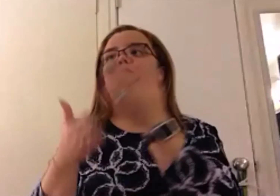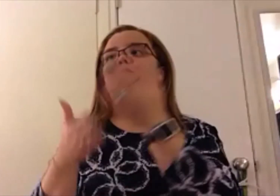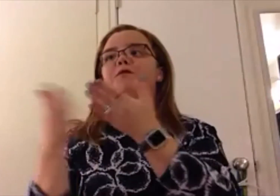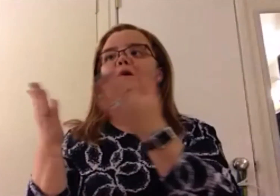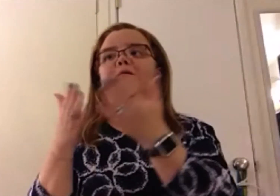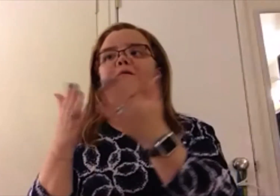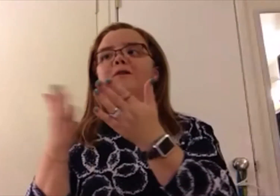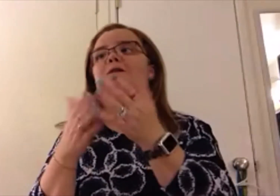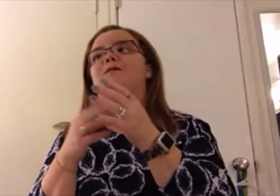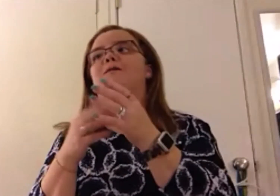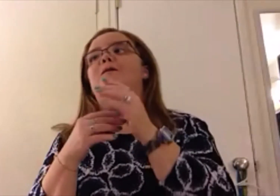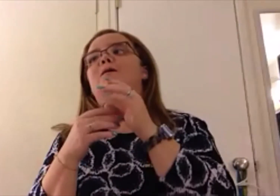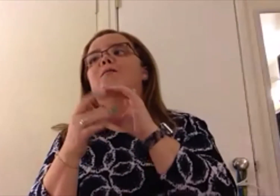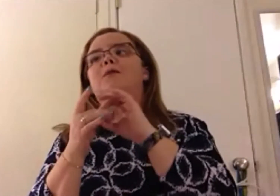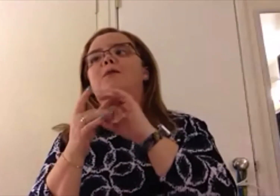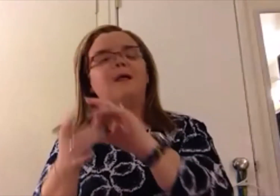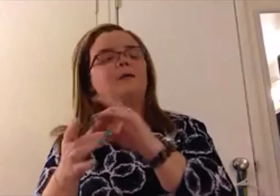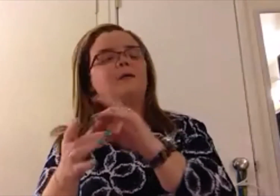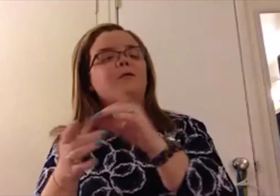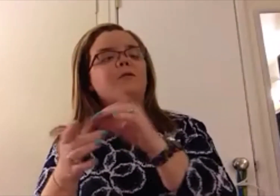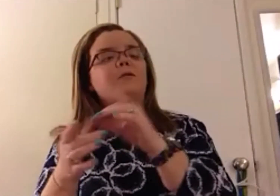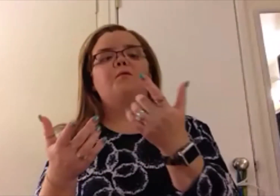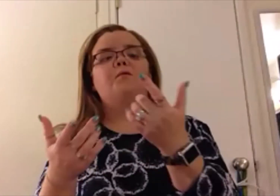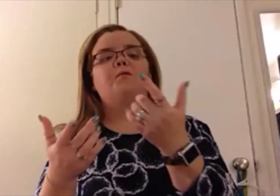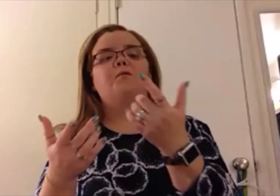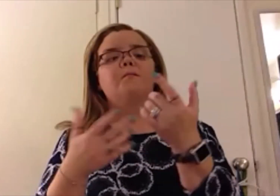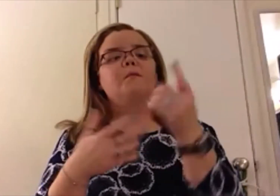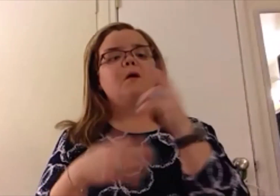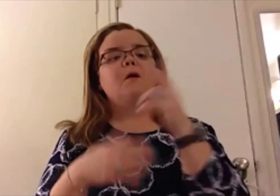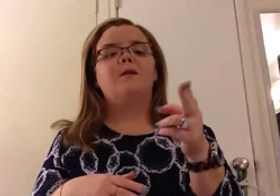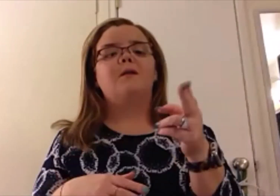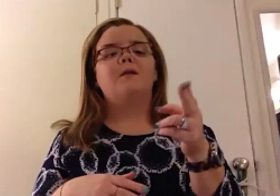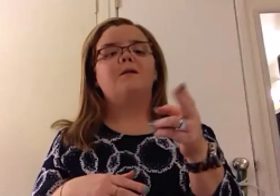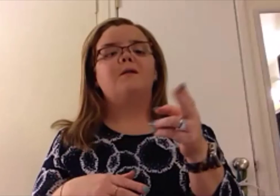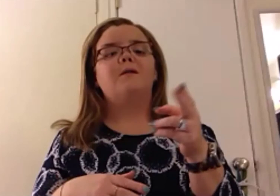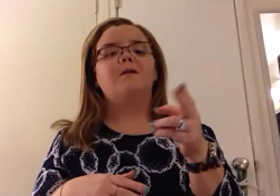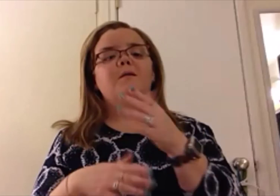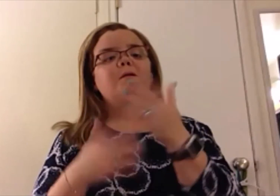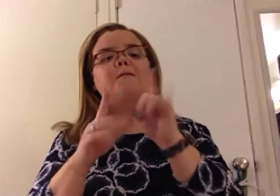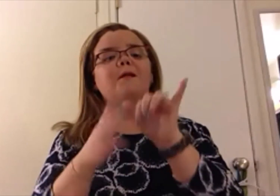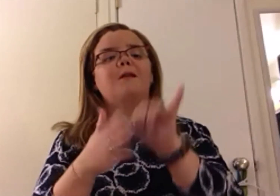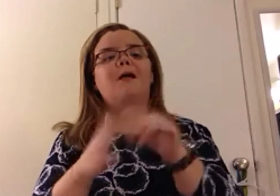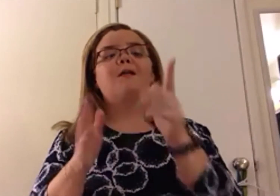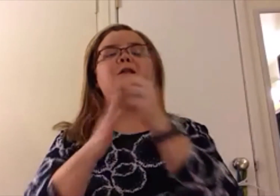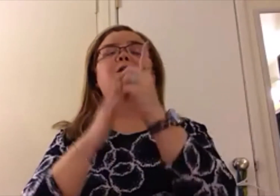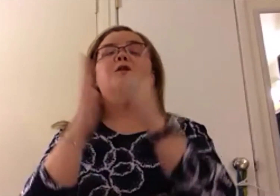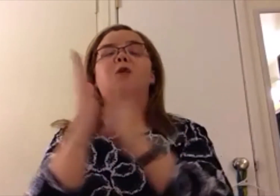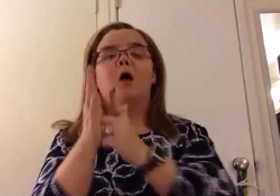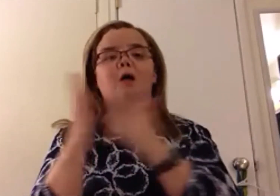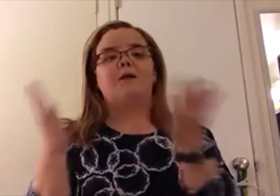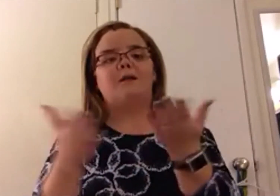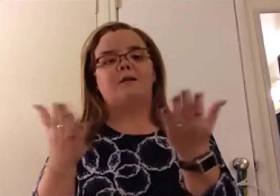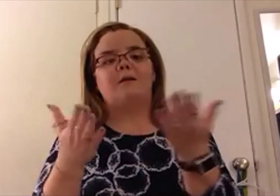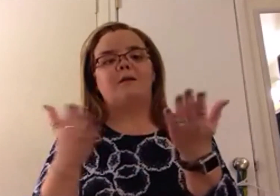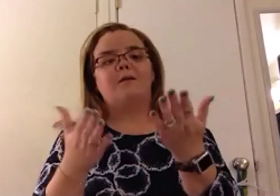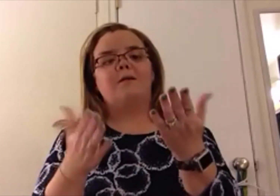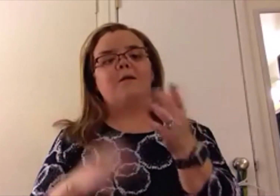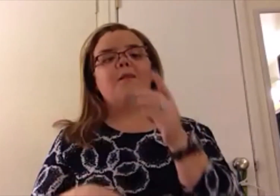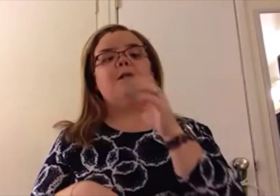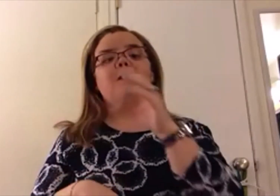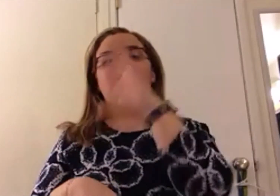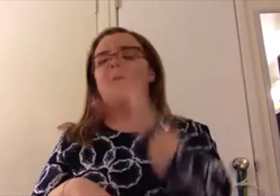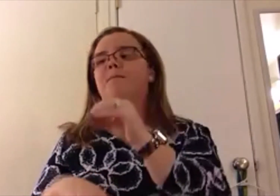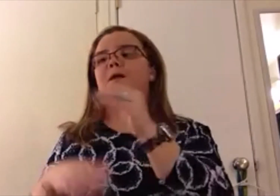services related to hard of hearing stuff like that it's the law here that the company